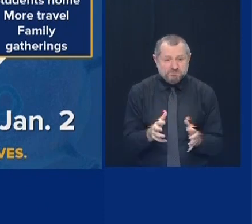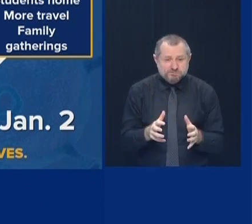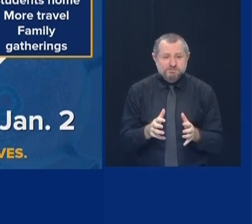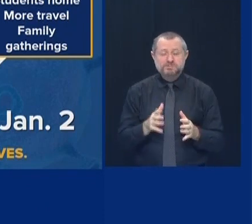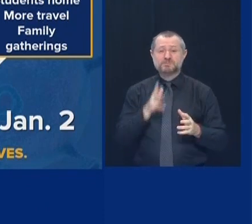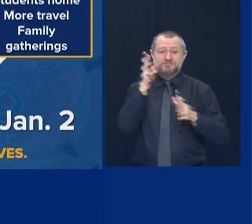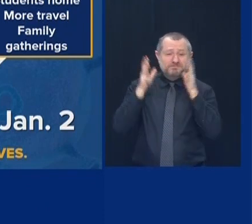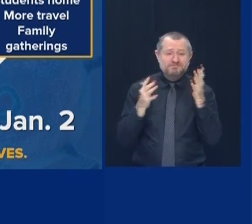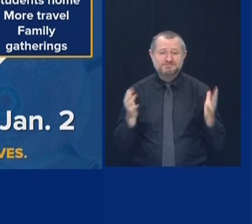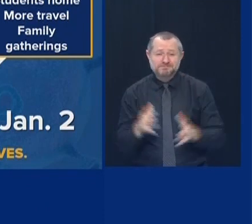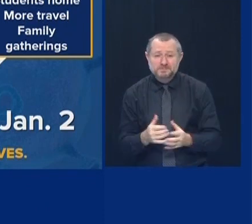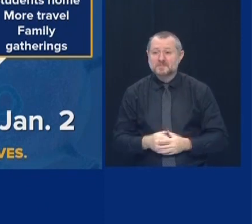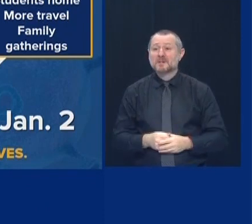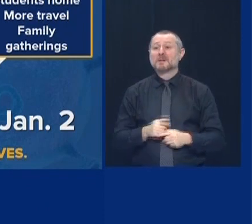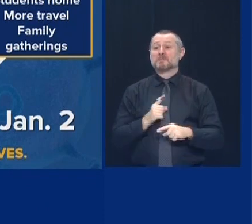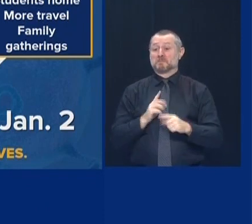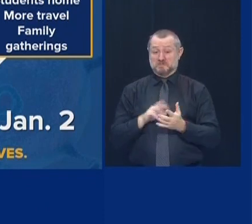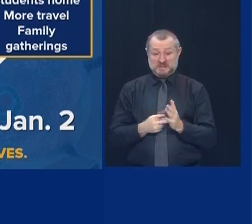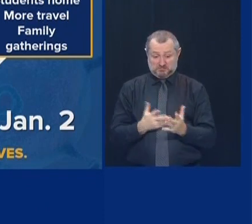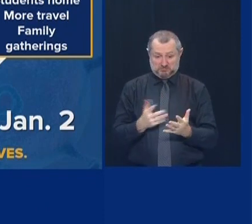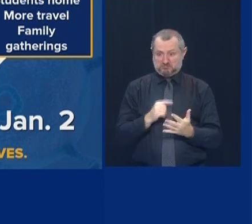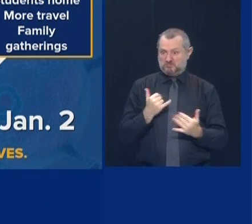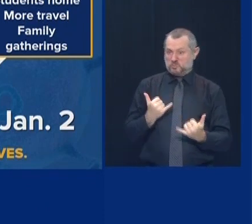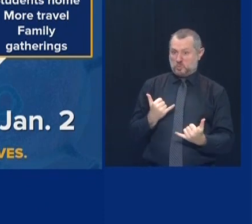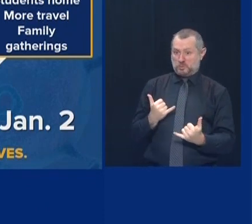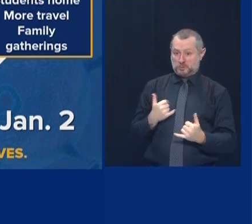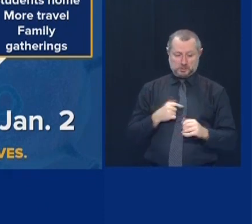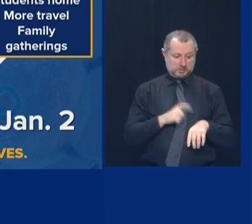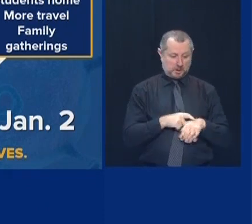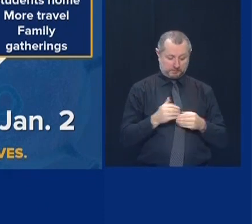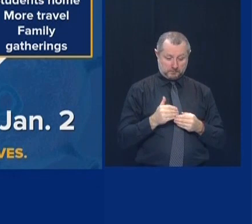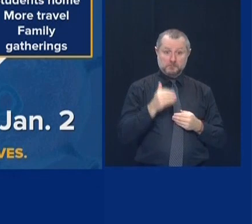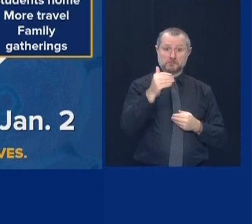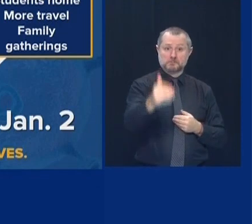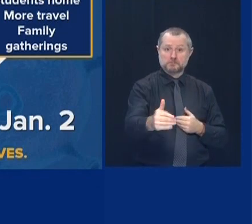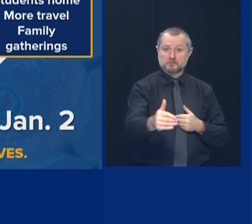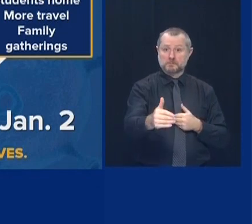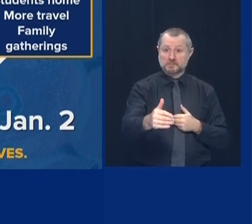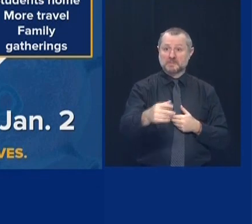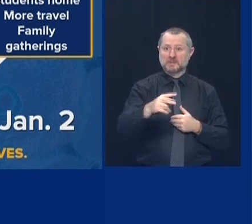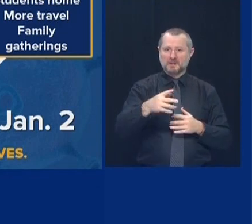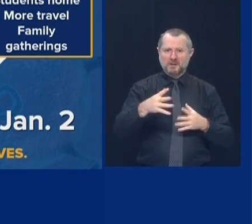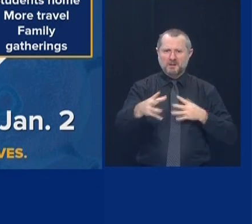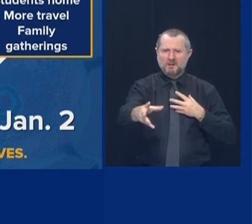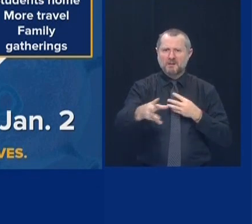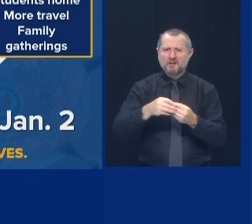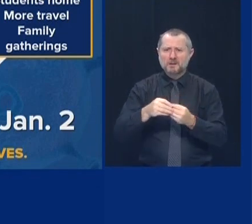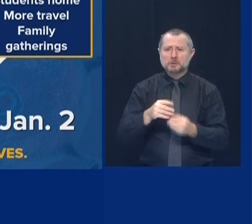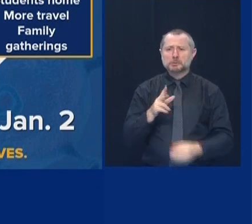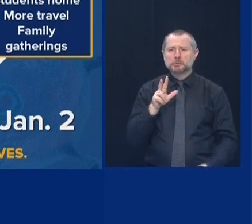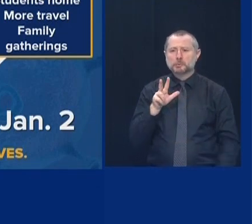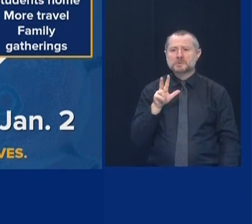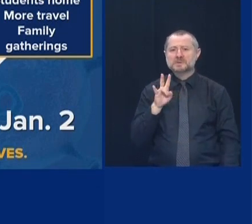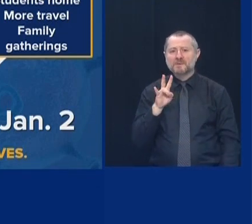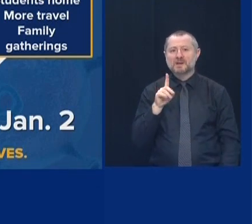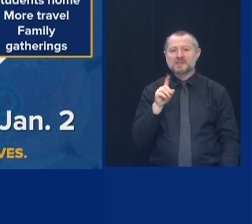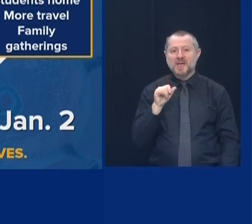RATES. THERE ARE MORE FAMILY